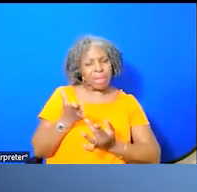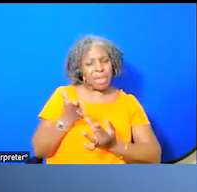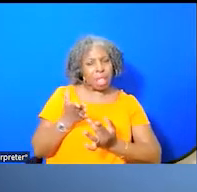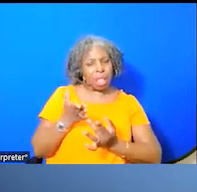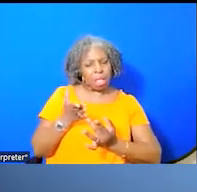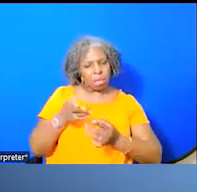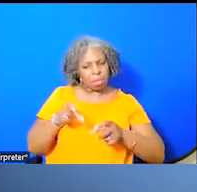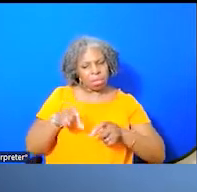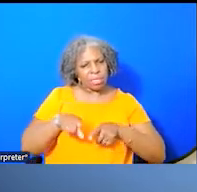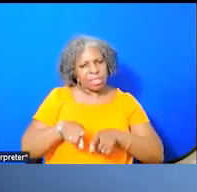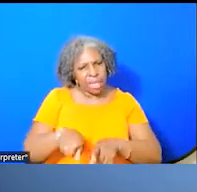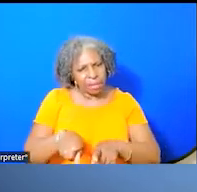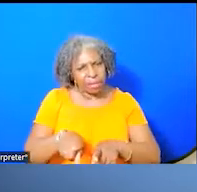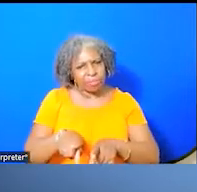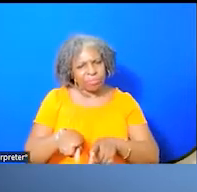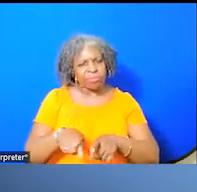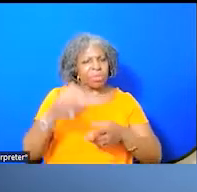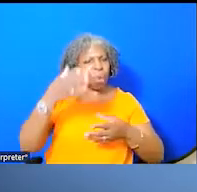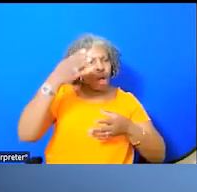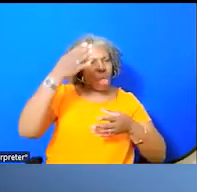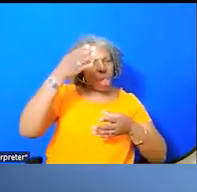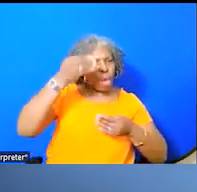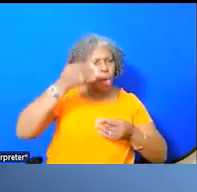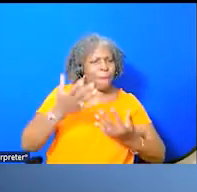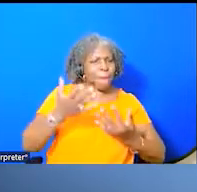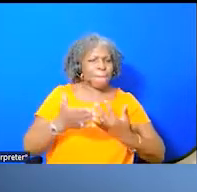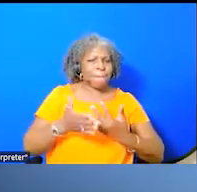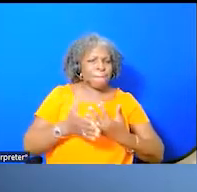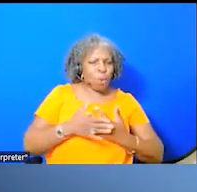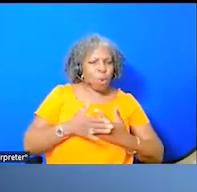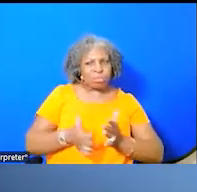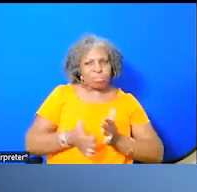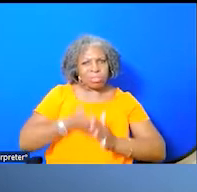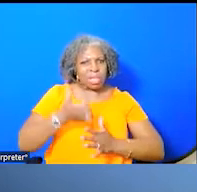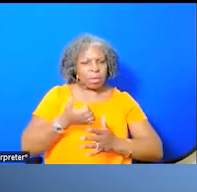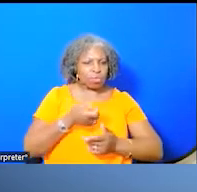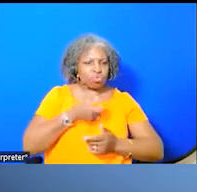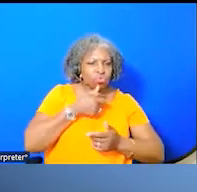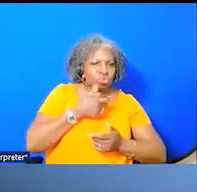because it kind of seems to say, we just have to take sustainability and turn it up to 11.